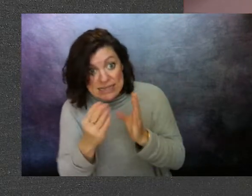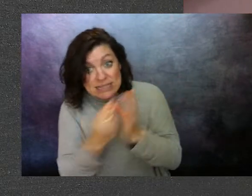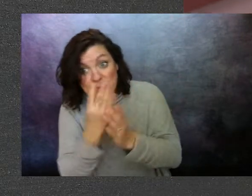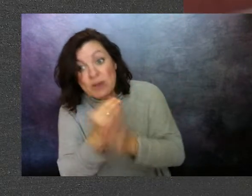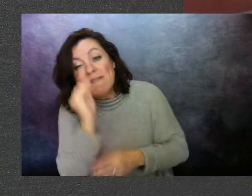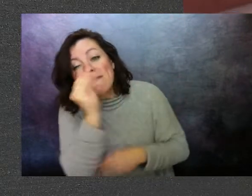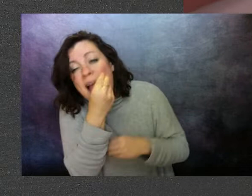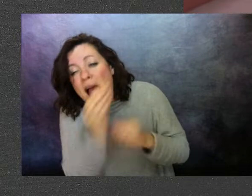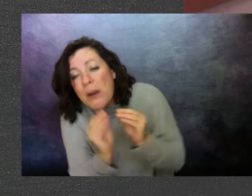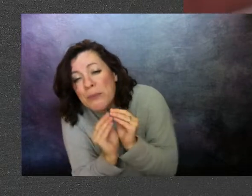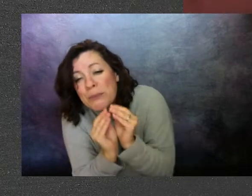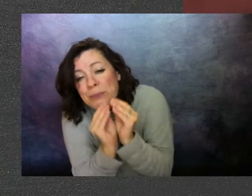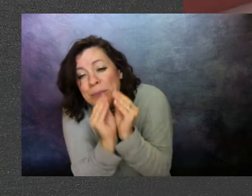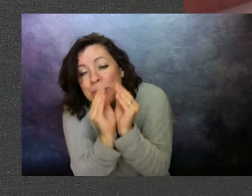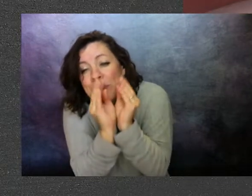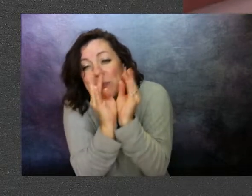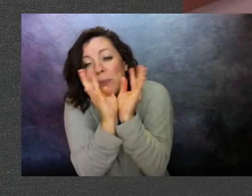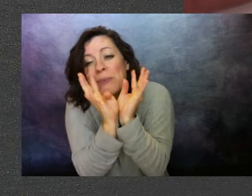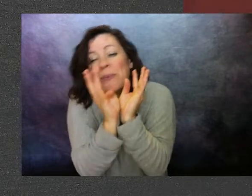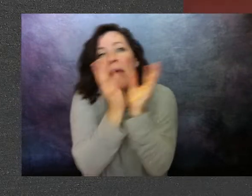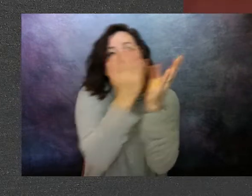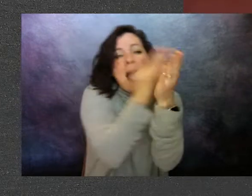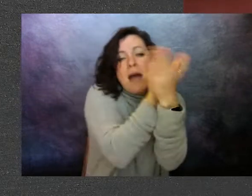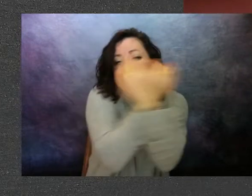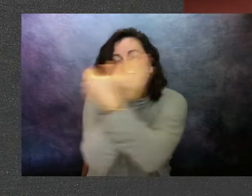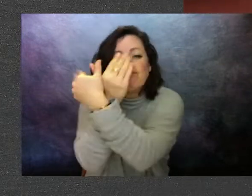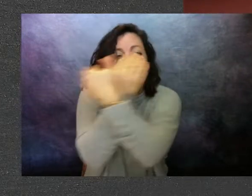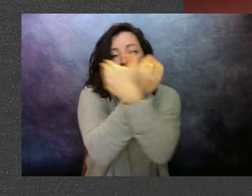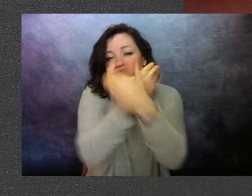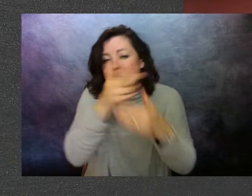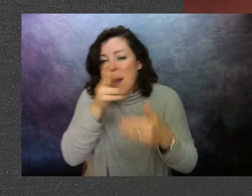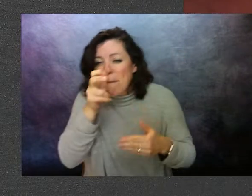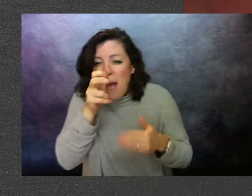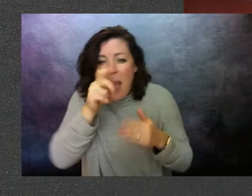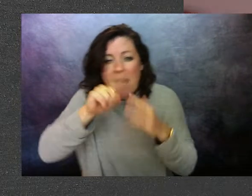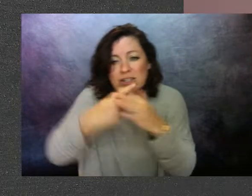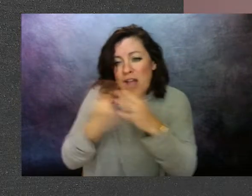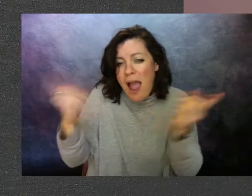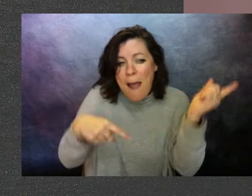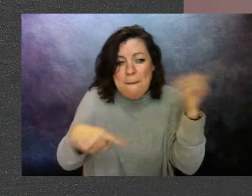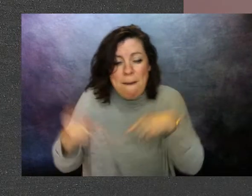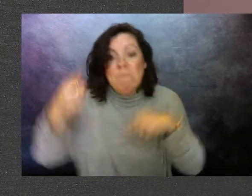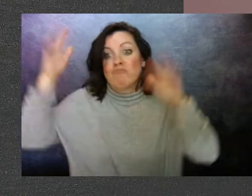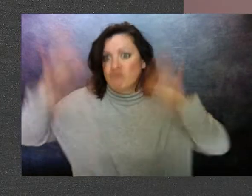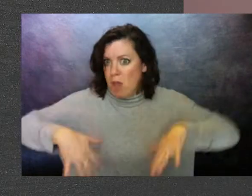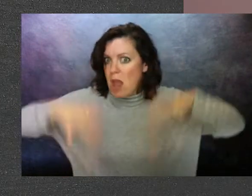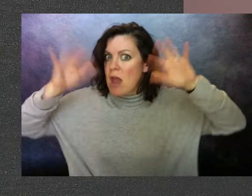where the flowers are blooming and we're seeing the bugs and it's really rainy outside.